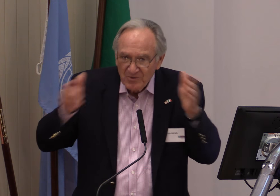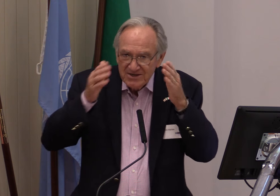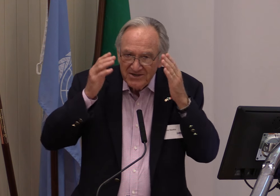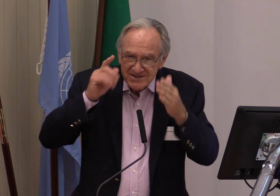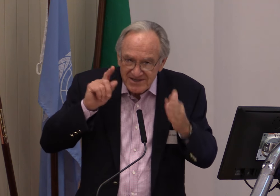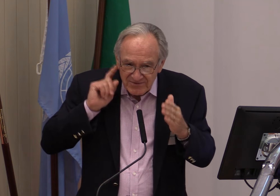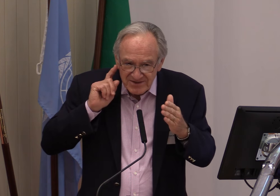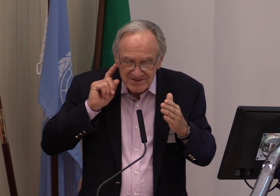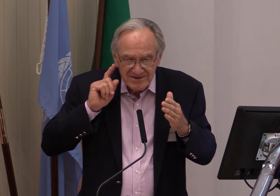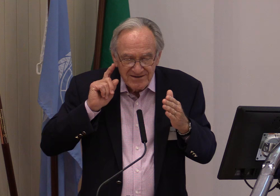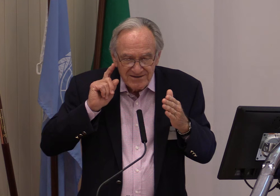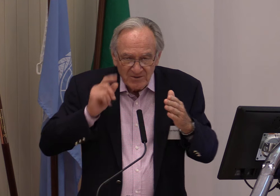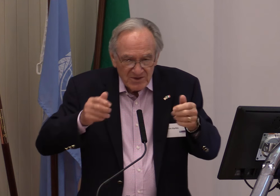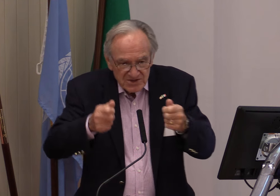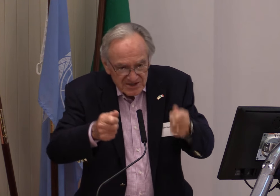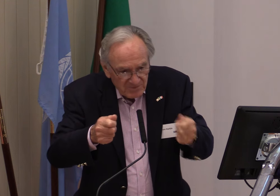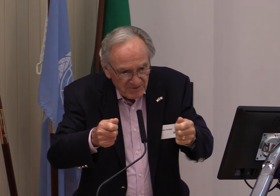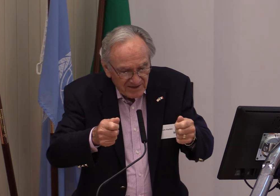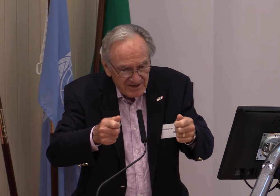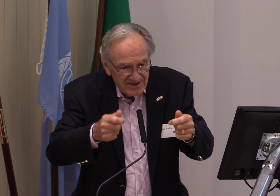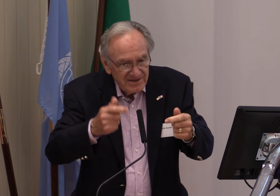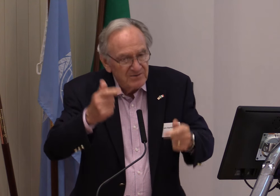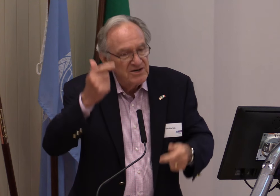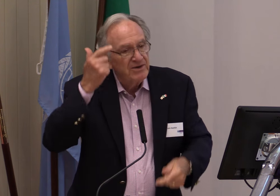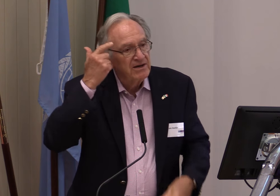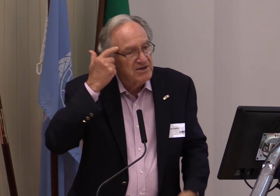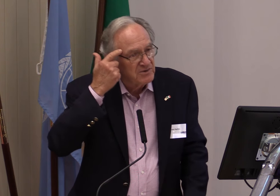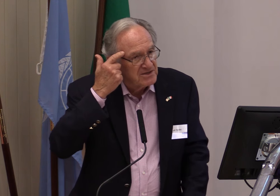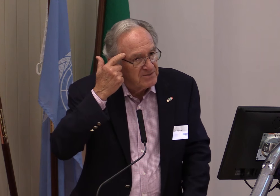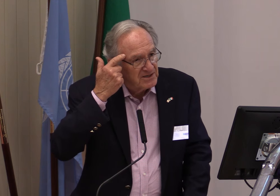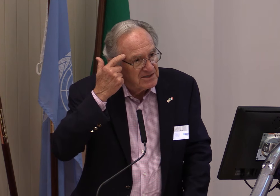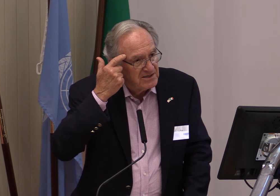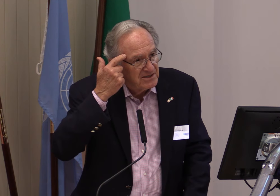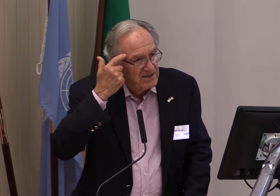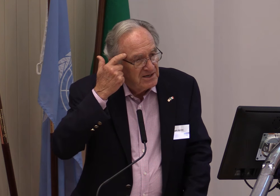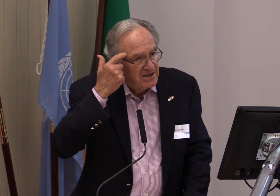So it wasn't just deafness, it wasn't just mobility, it was now intellectual disabilities